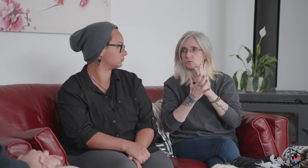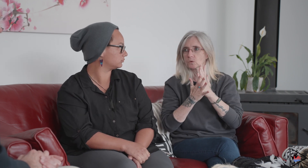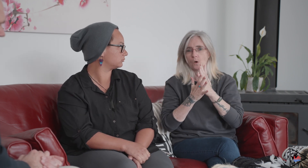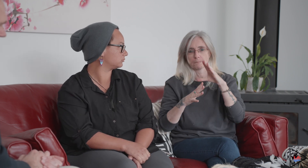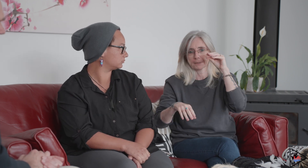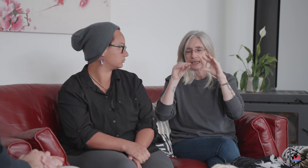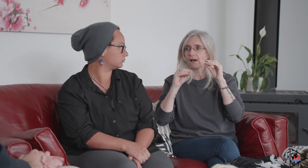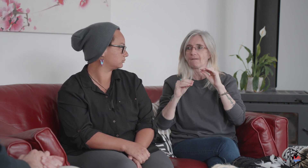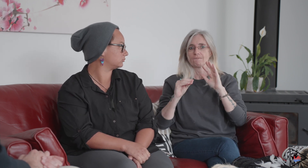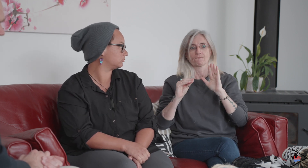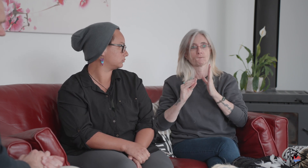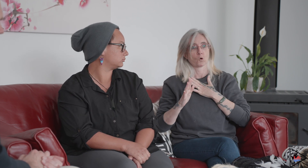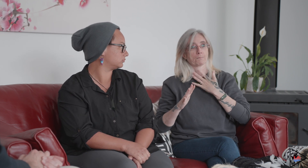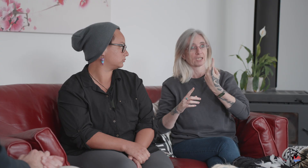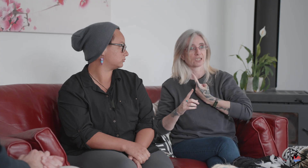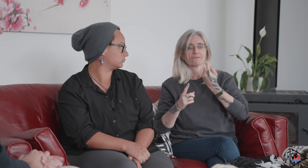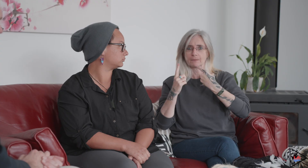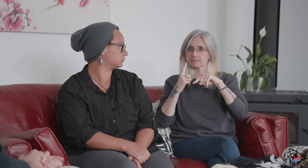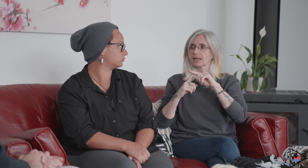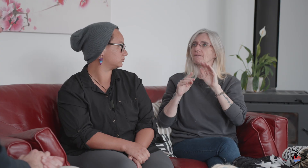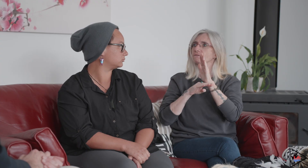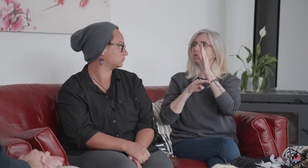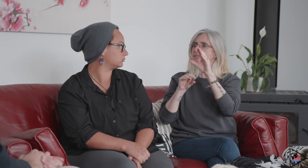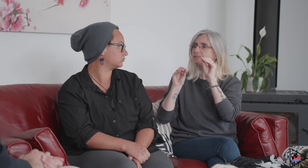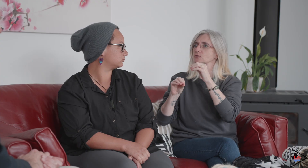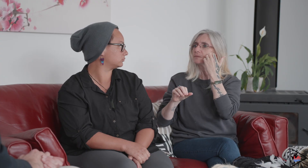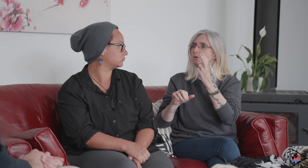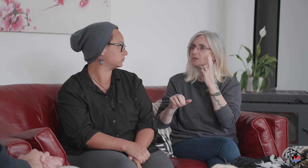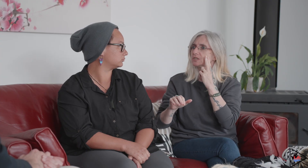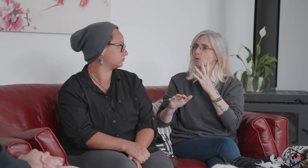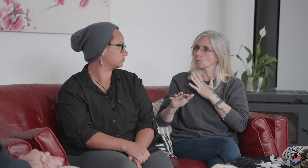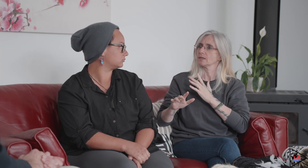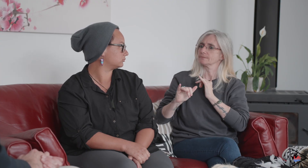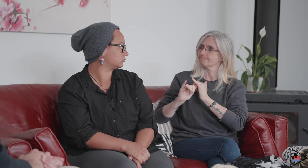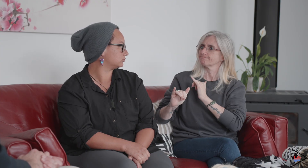making sure that they're looking at me and pacing it for me, you know, because I'm thinking about,